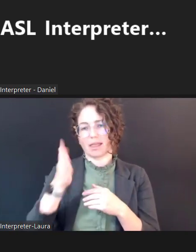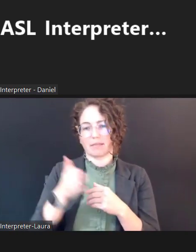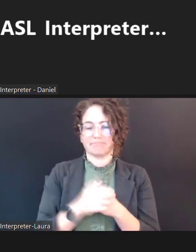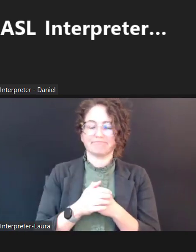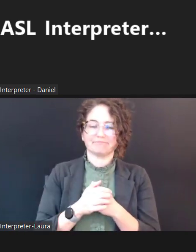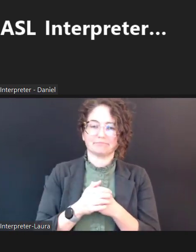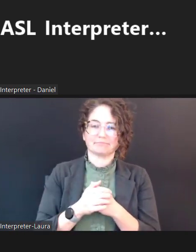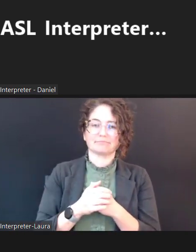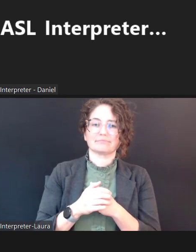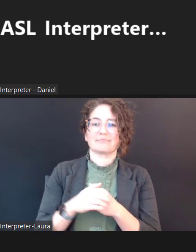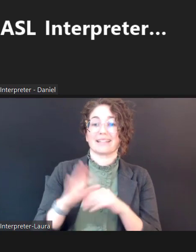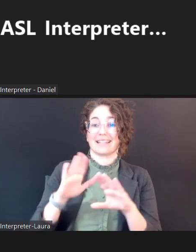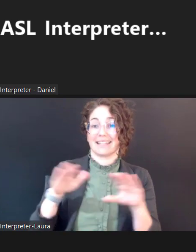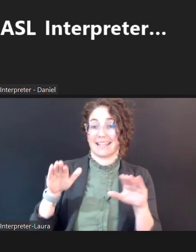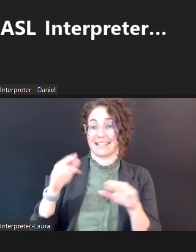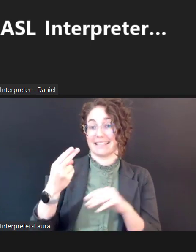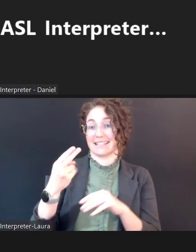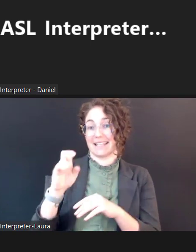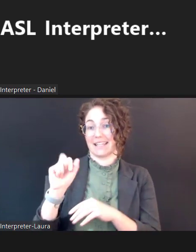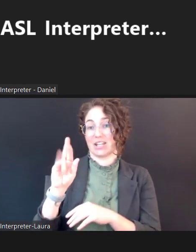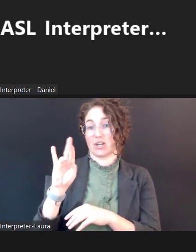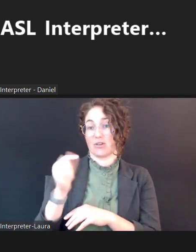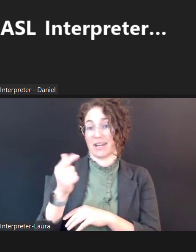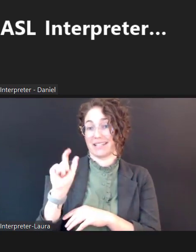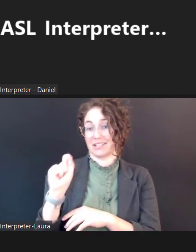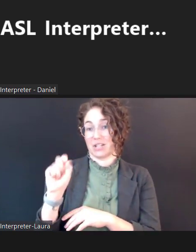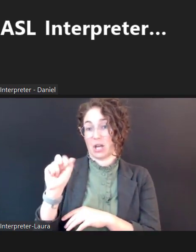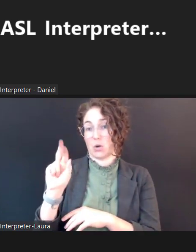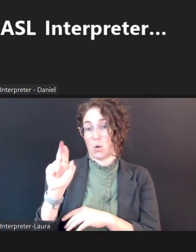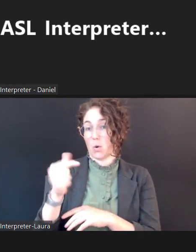In fact, that's a great thing to jot down right now if you have a